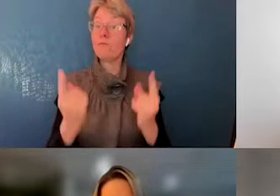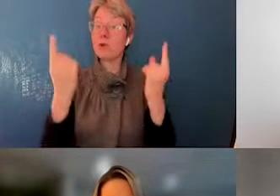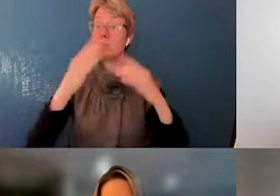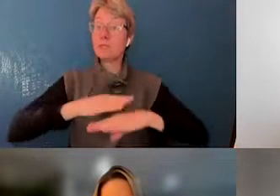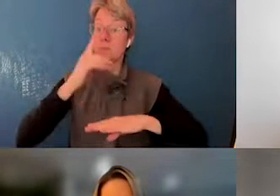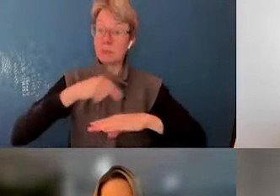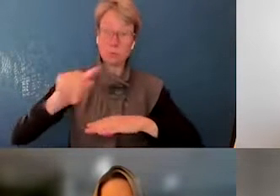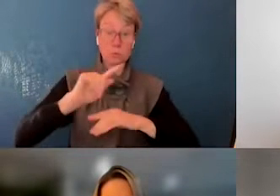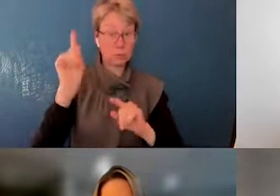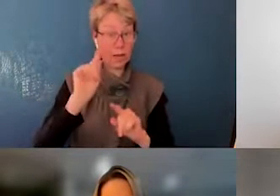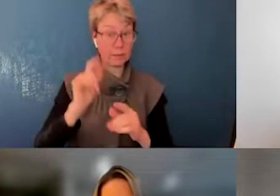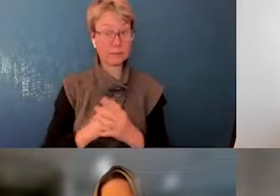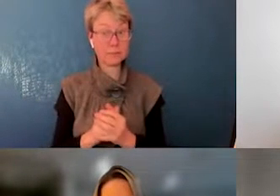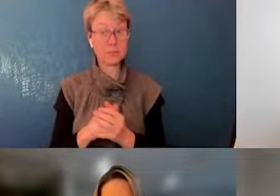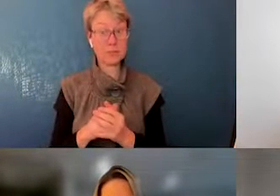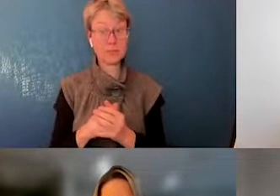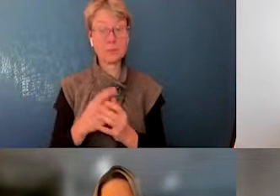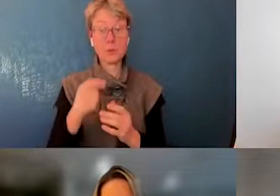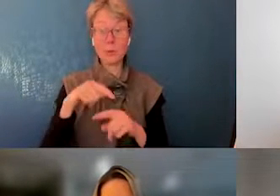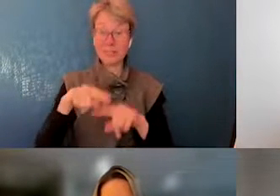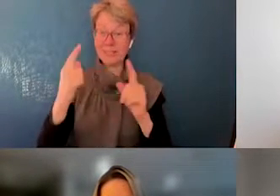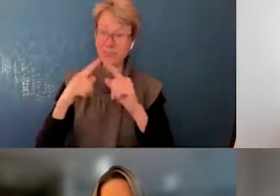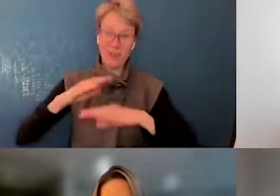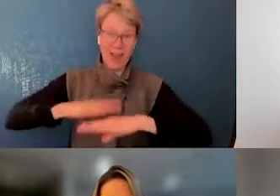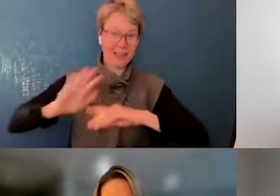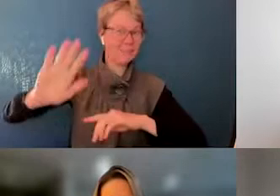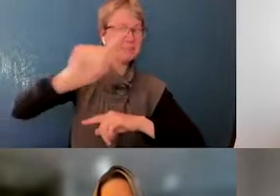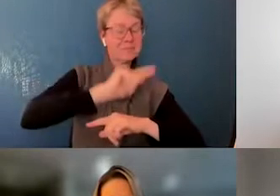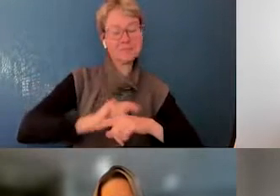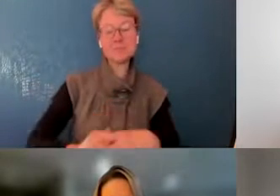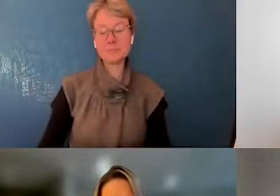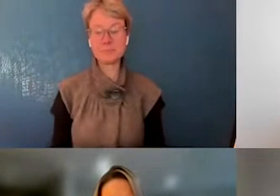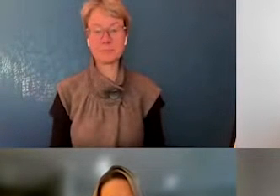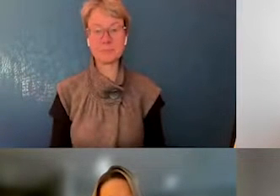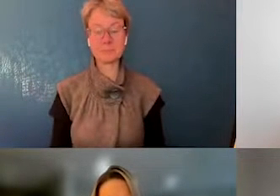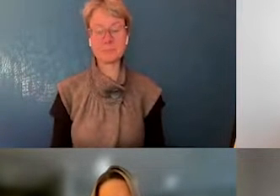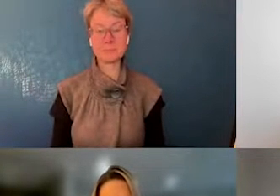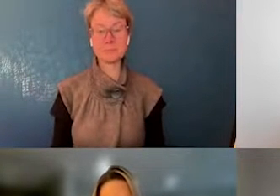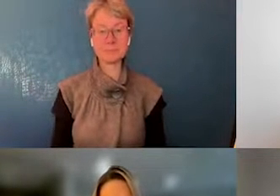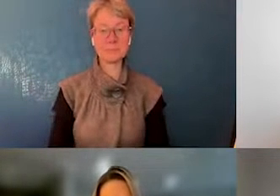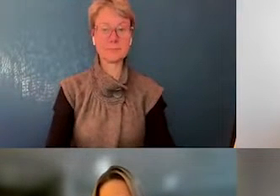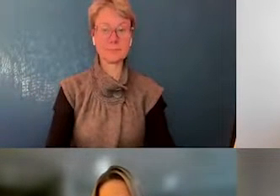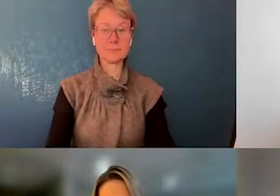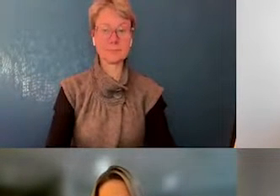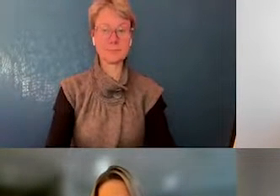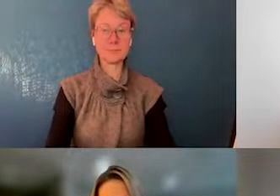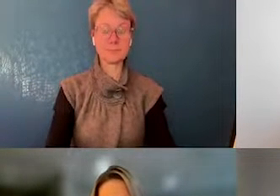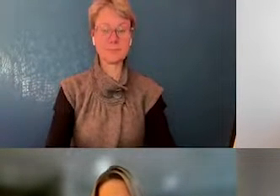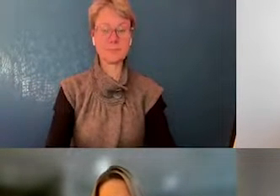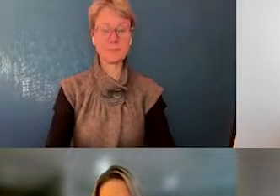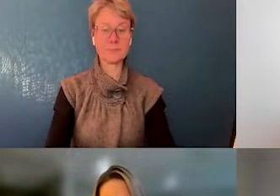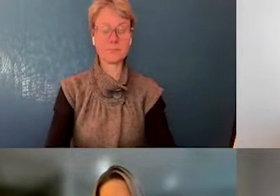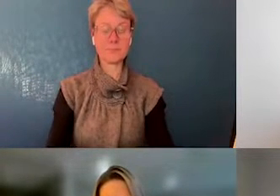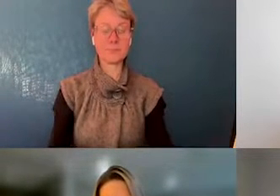meeting um from various different Aboriginal lands today okay so um I will um just give a